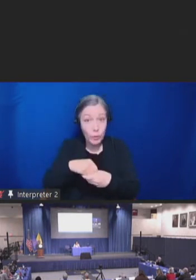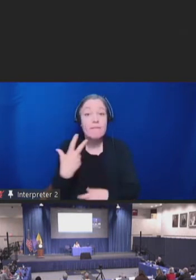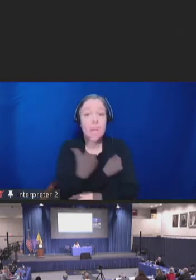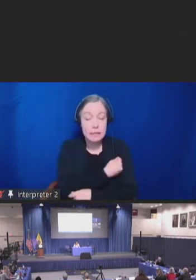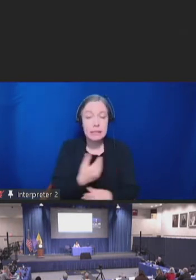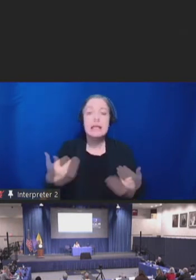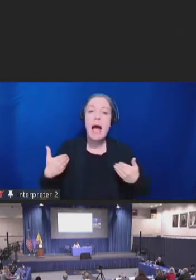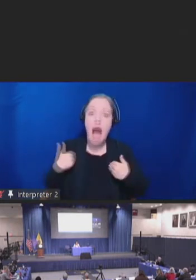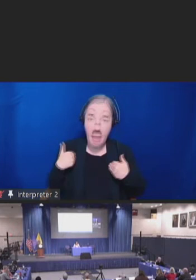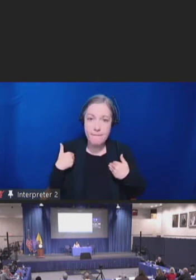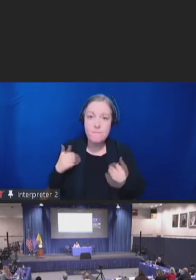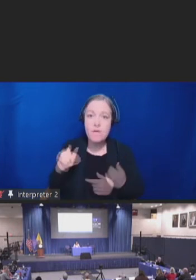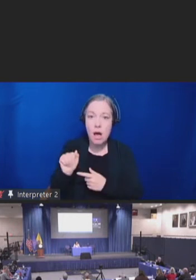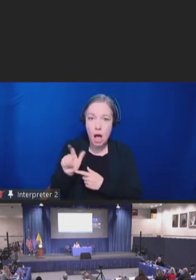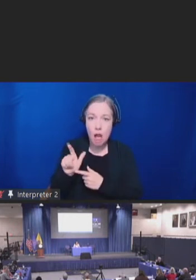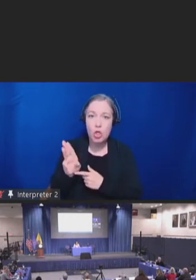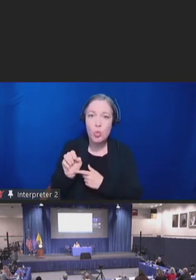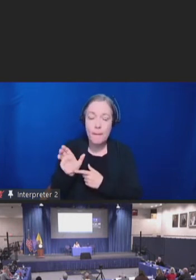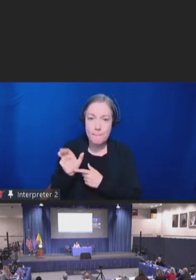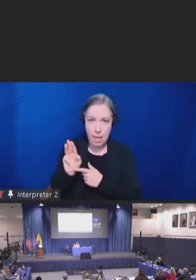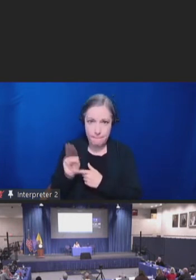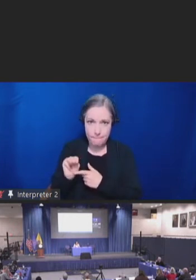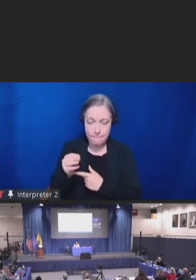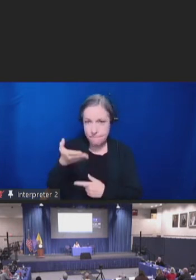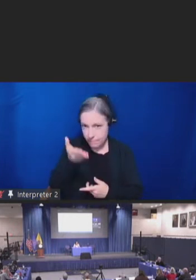So, this is ecological data. And again, it's based on self-report.